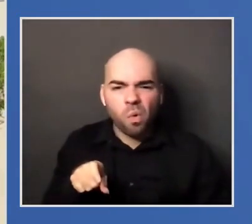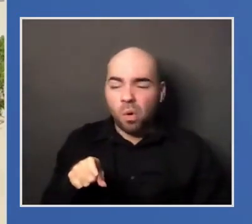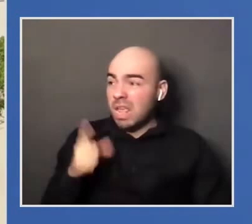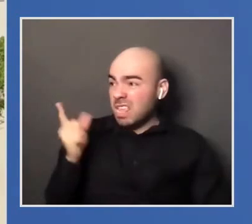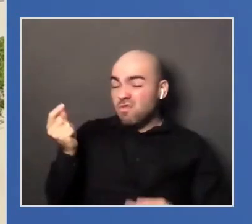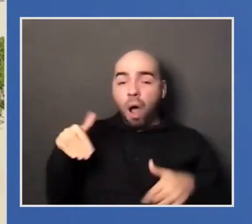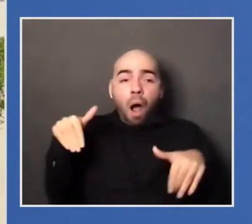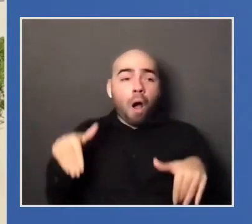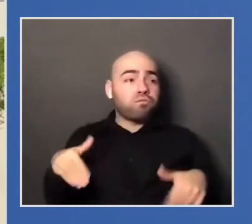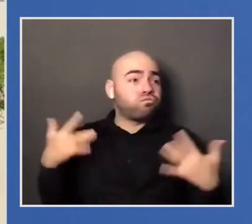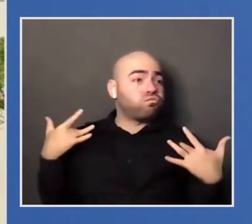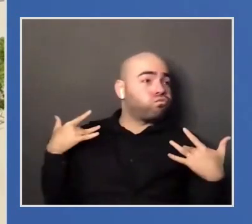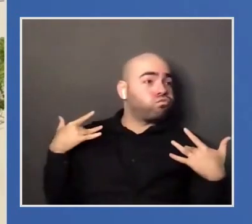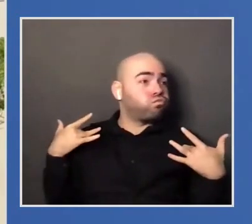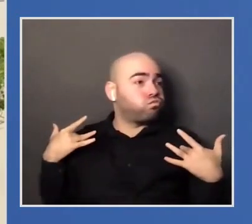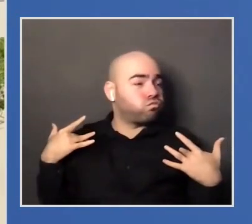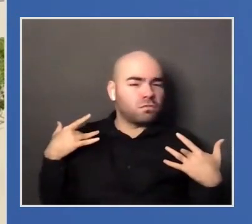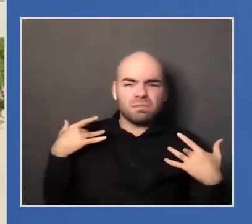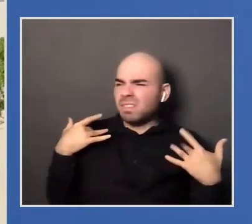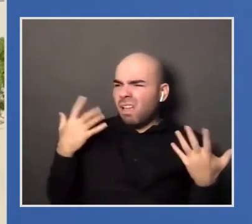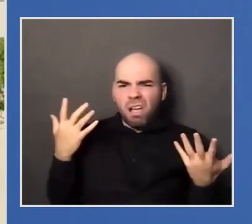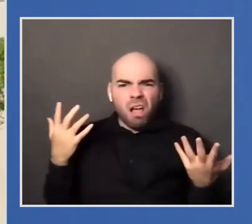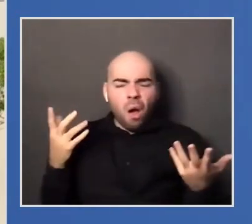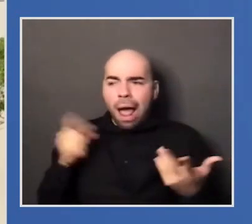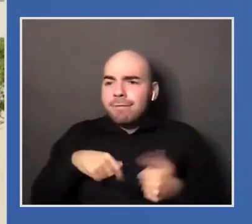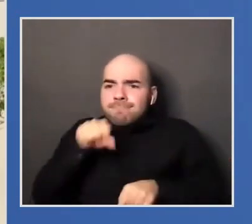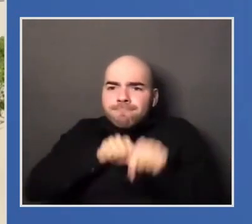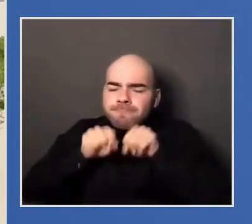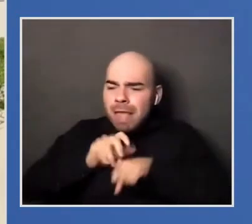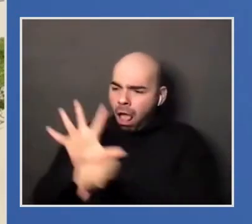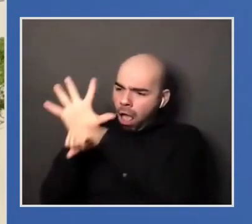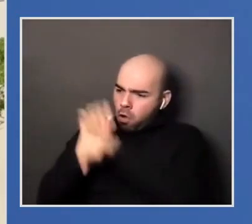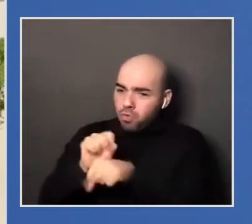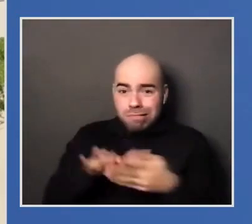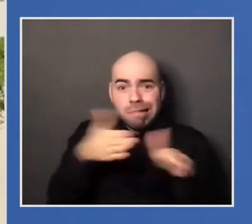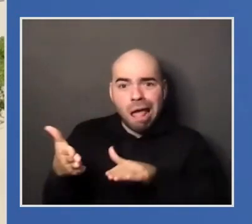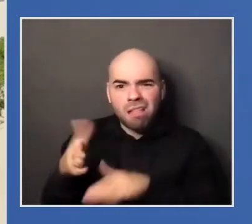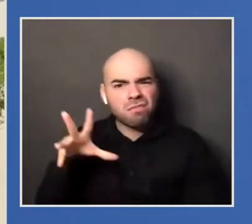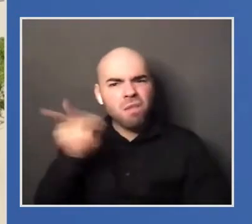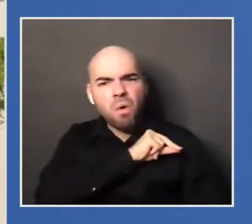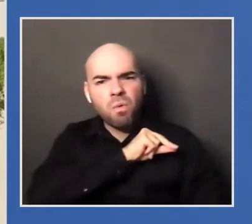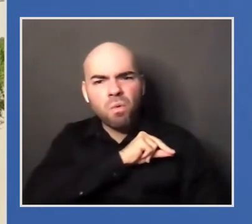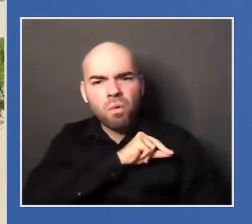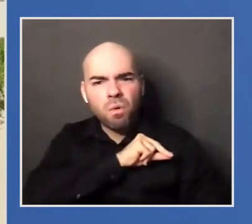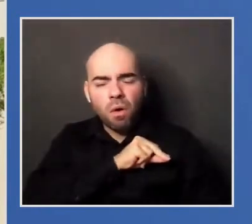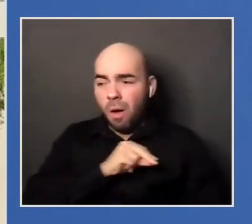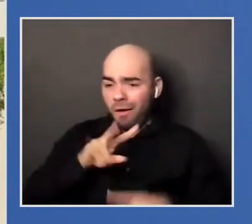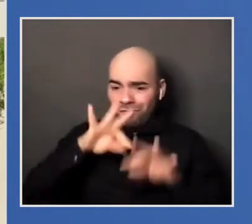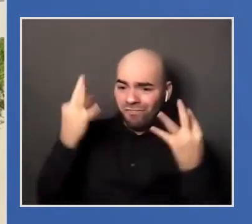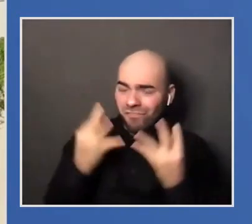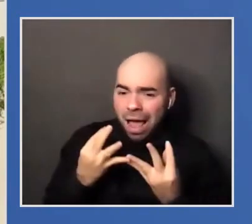ALWAYS THE UNITED STATES OF